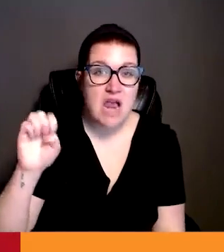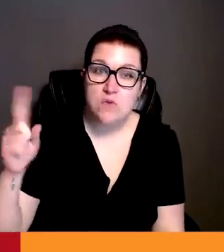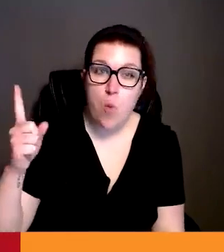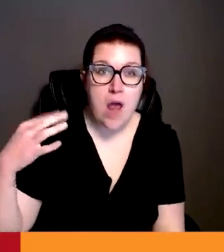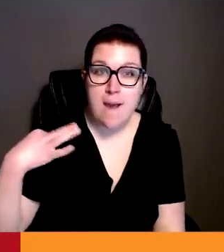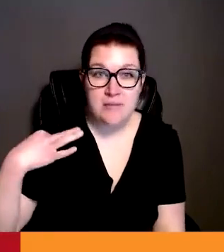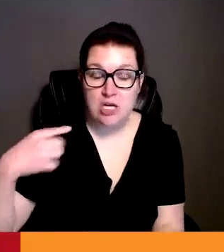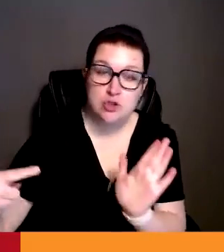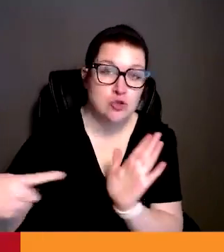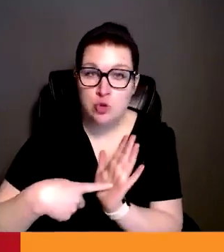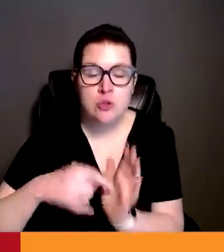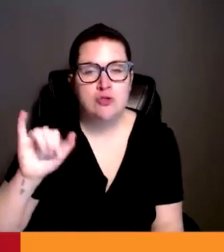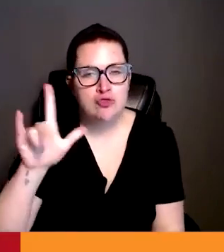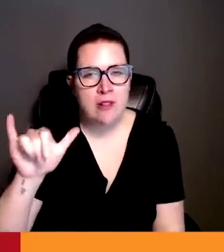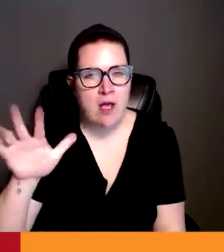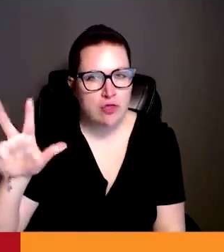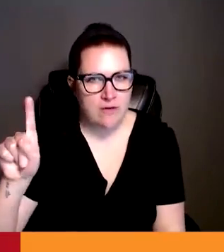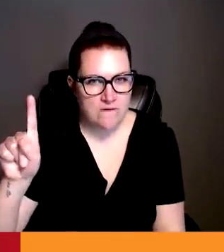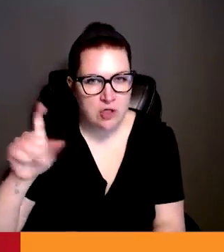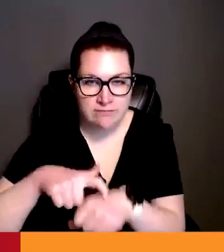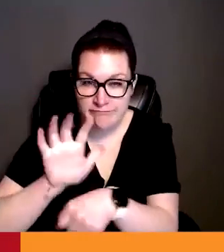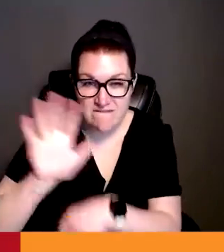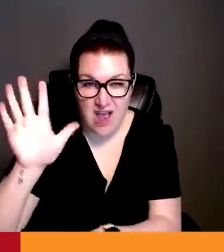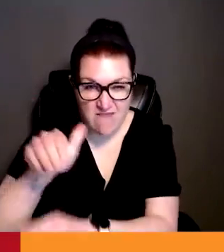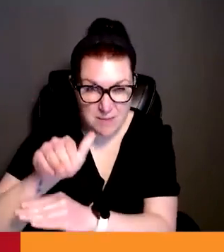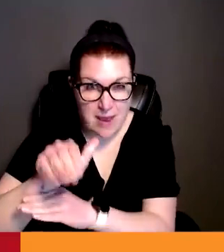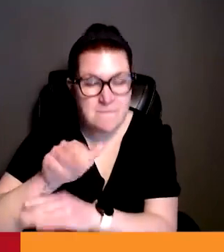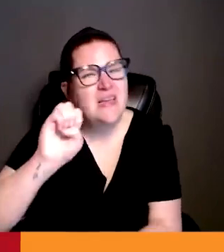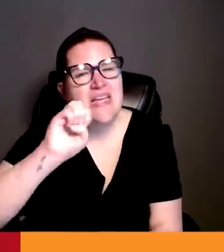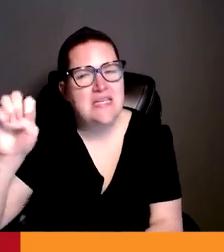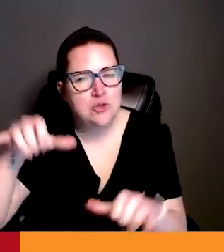July 31st at 5 p.m., and that is Eastern Standard Time.